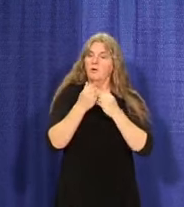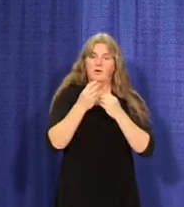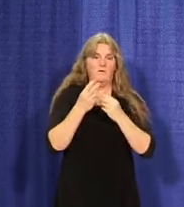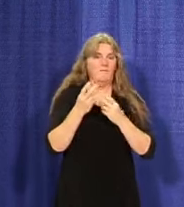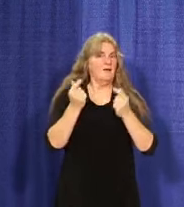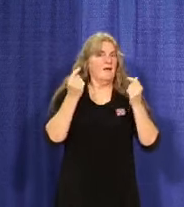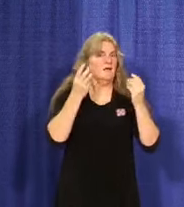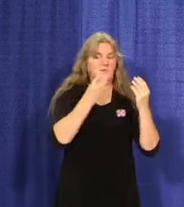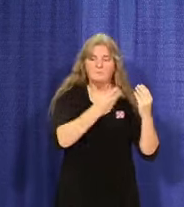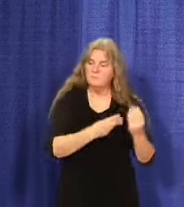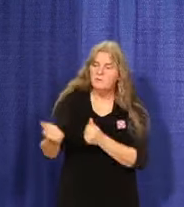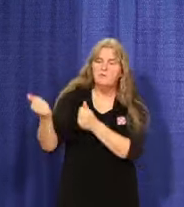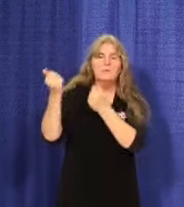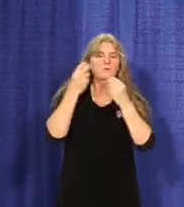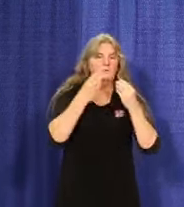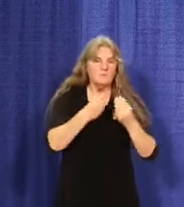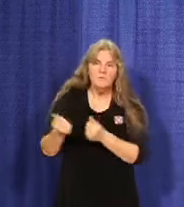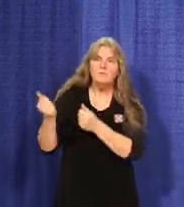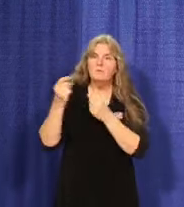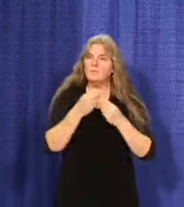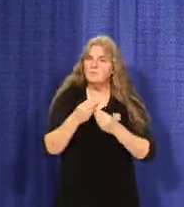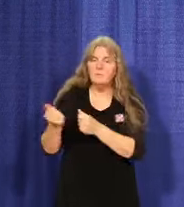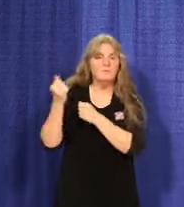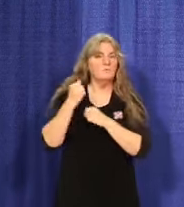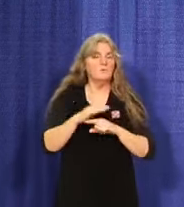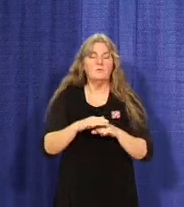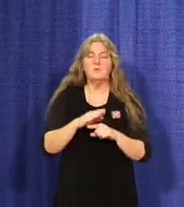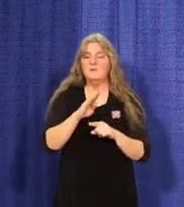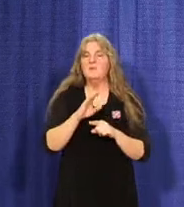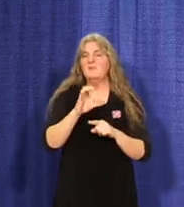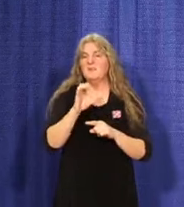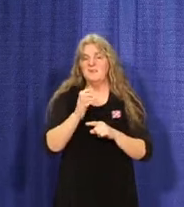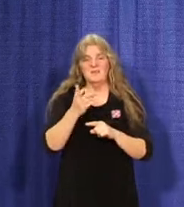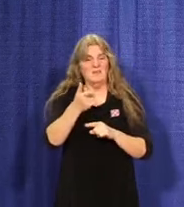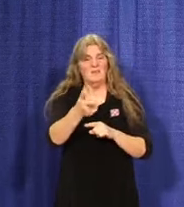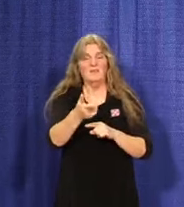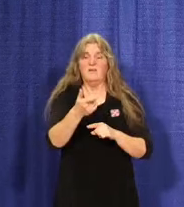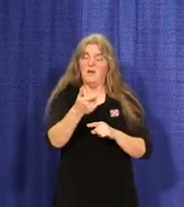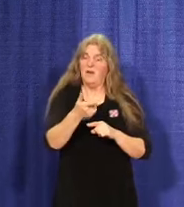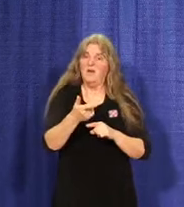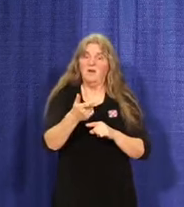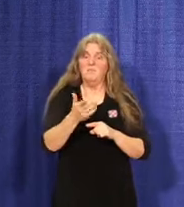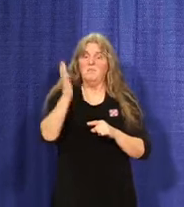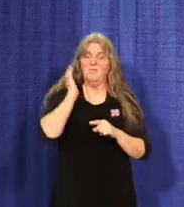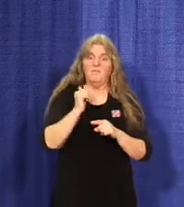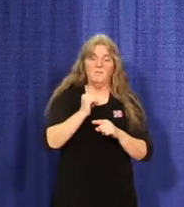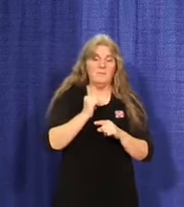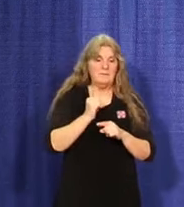testing capacity. BC testing capacity has hugely improved in terms of the number of machines and talk knowledge